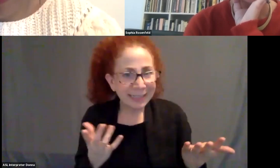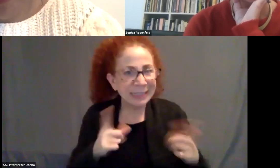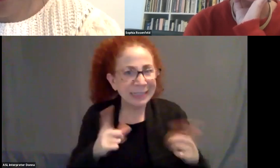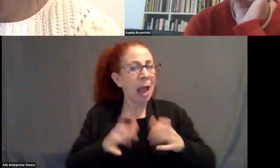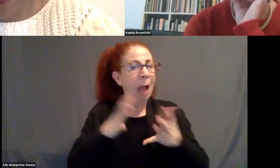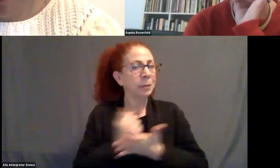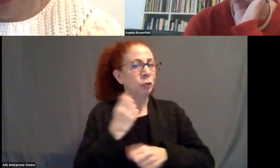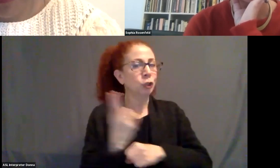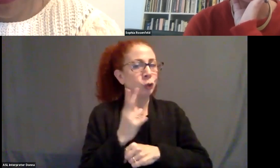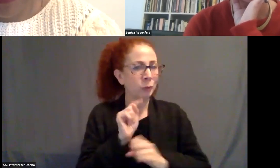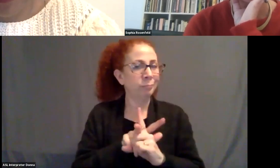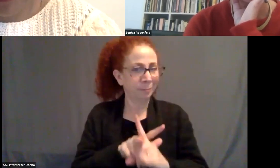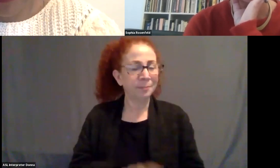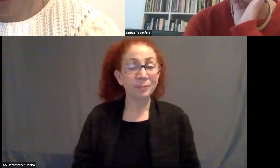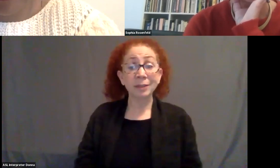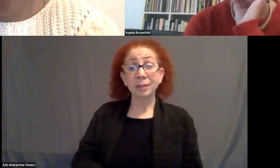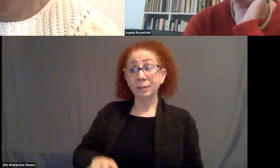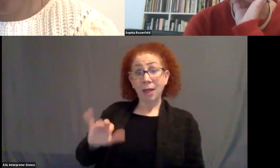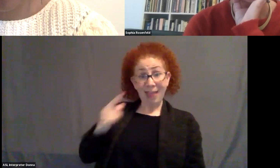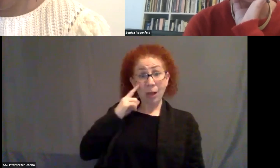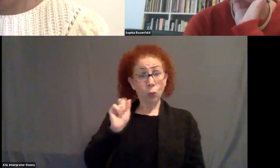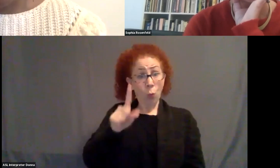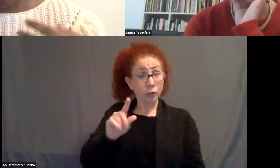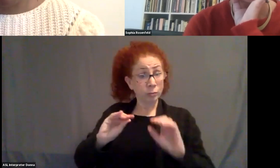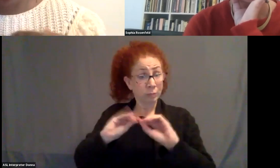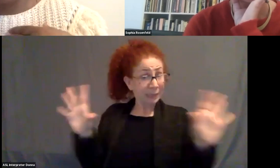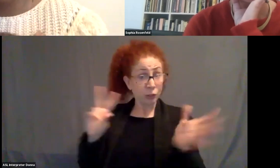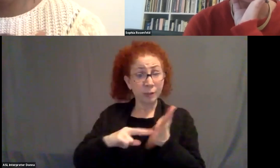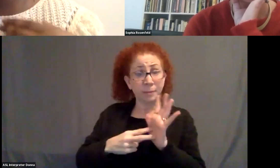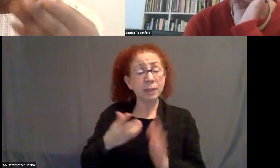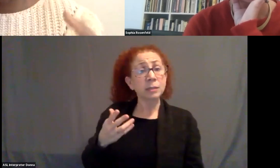I mean, I think with that question, clearly